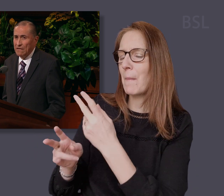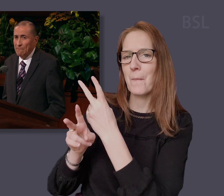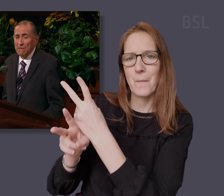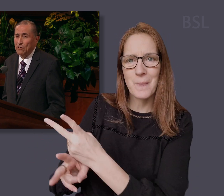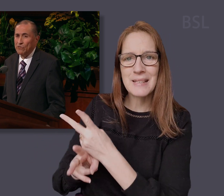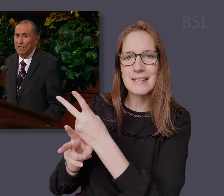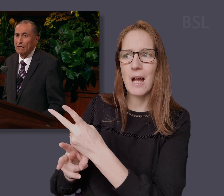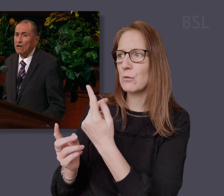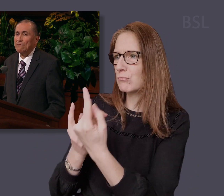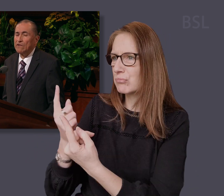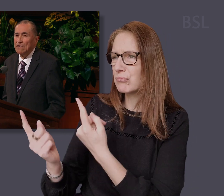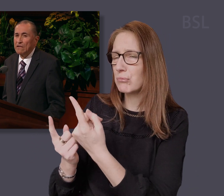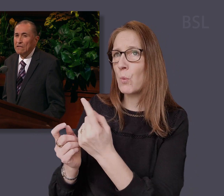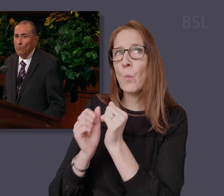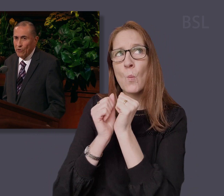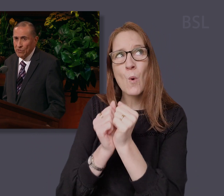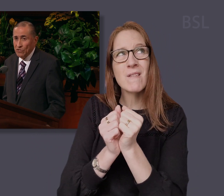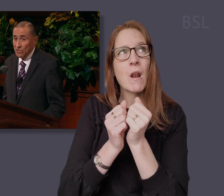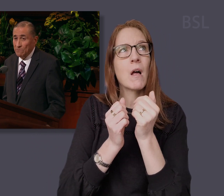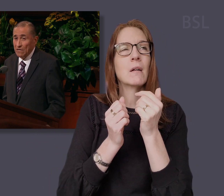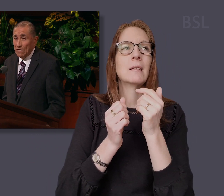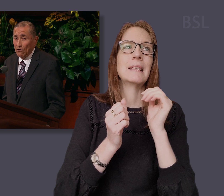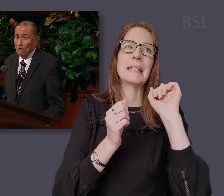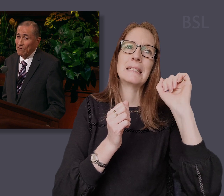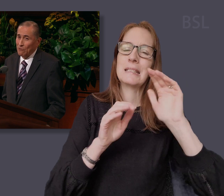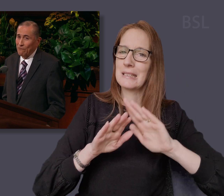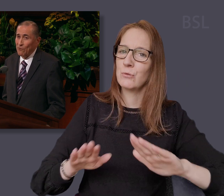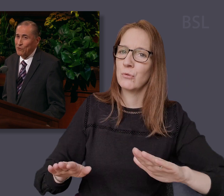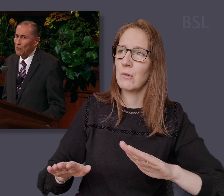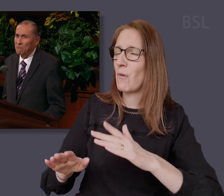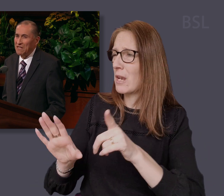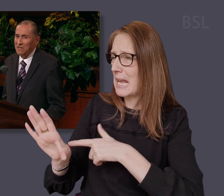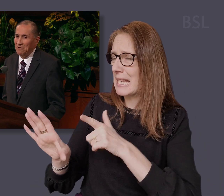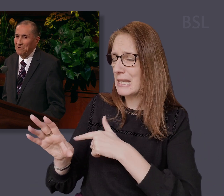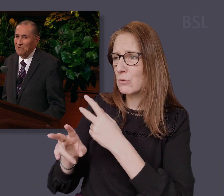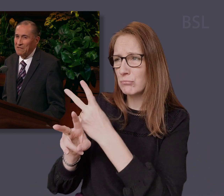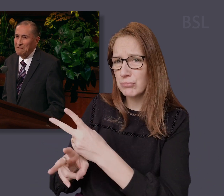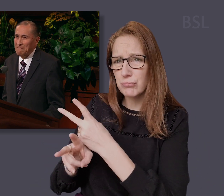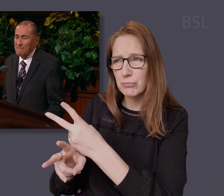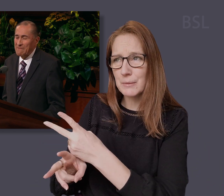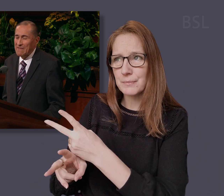ministered, and loved the precious sheep of the Lord for so many years.